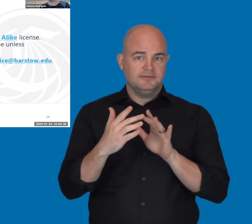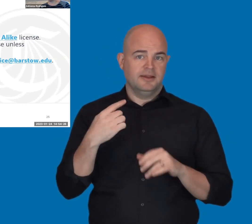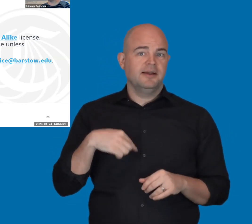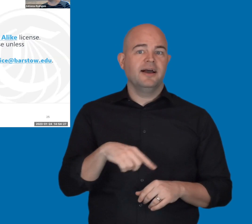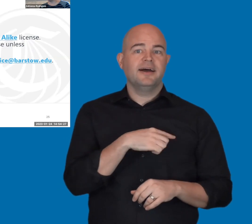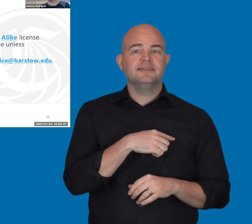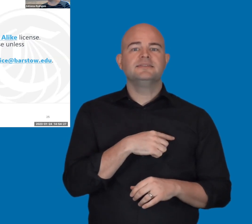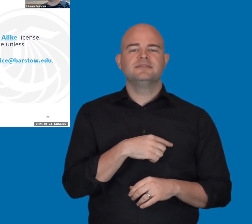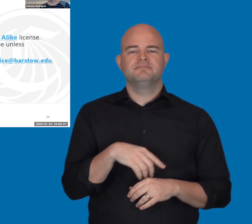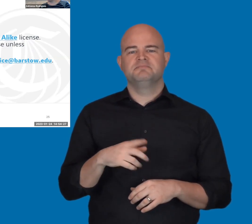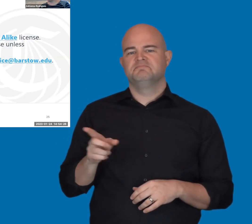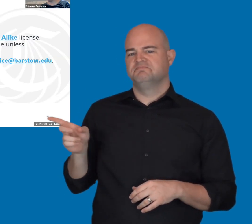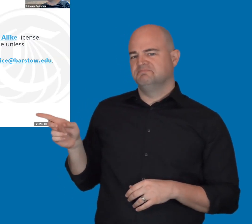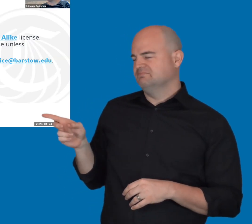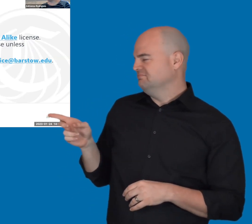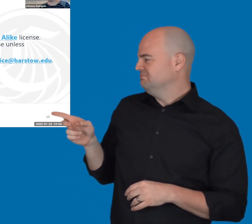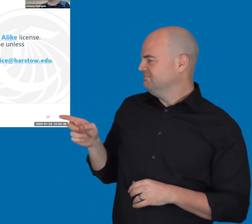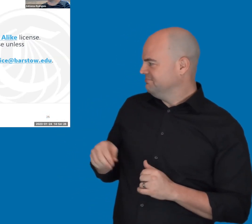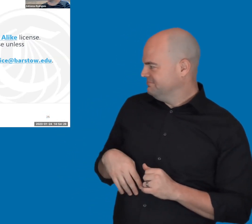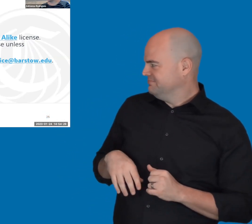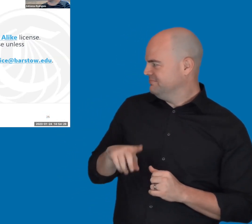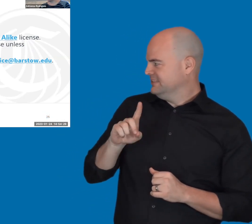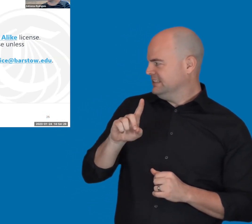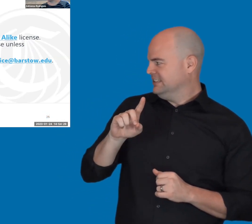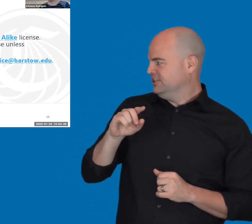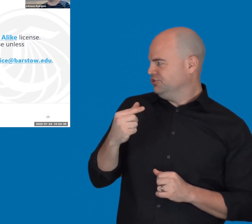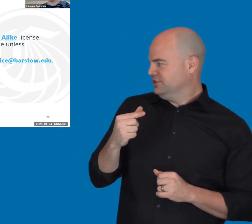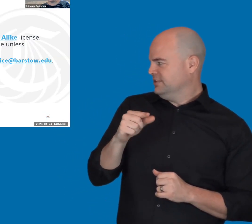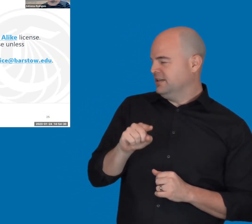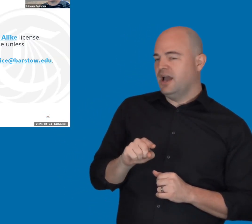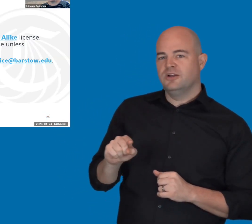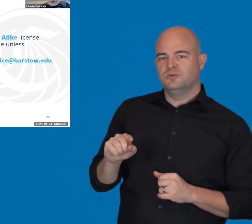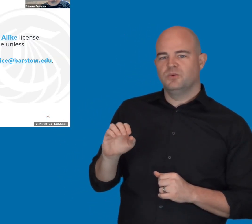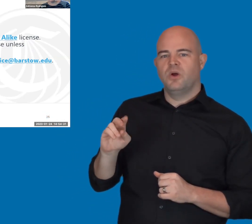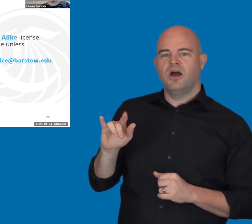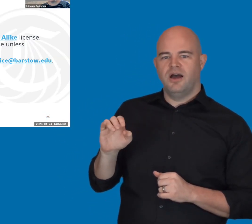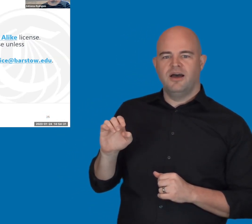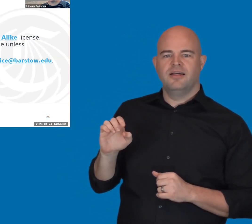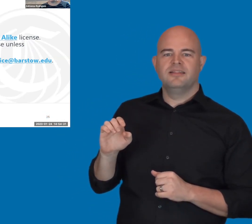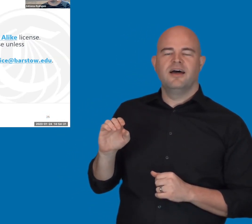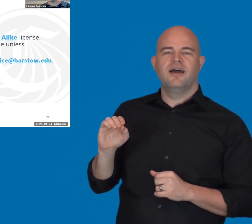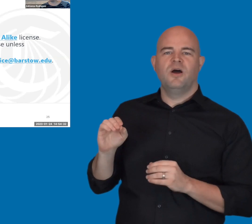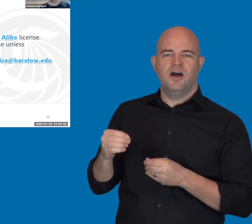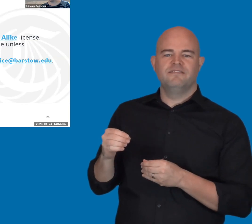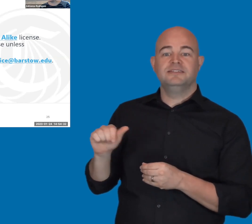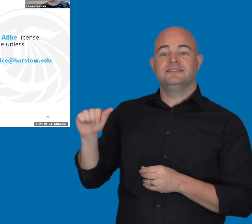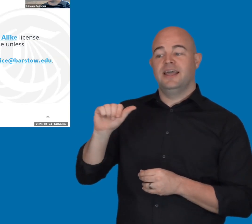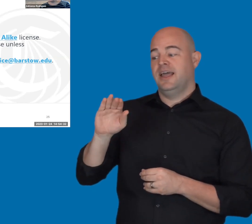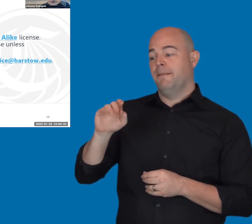reach out to us at DG underscore OnlineOffice@barstow.edu.